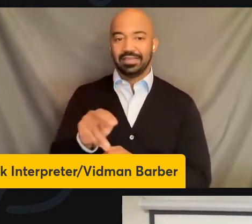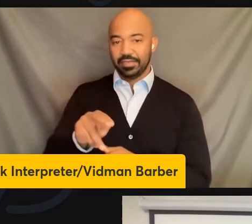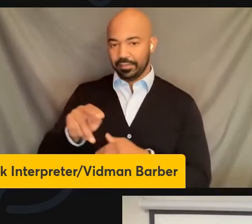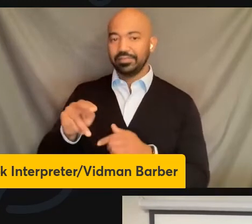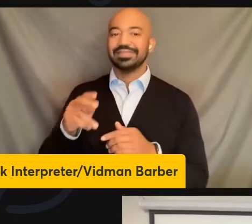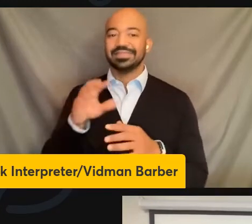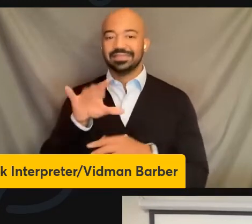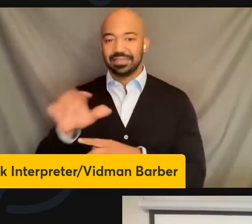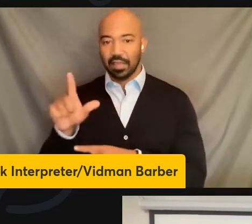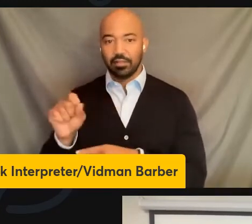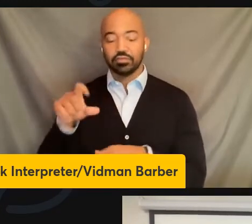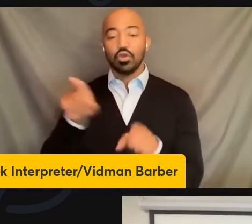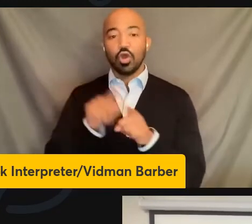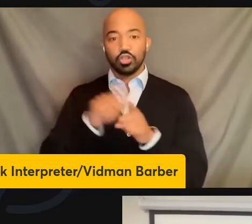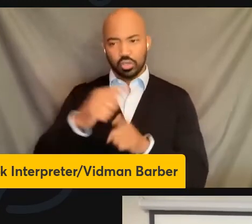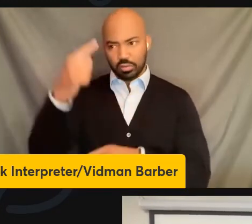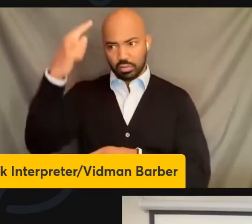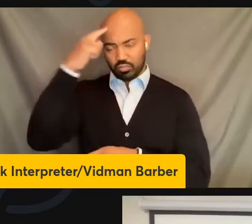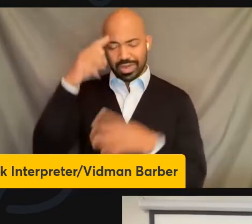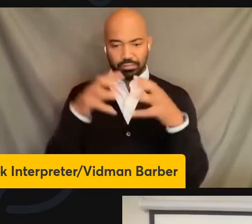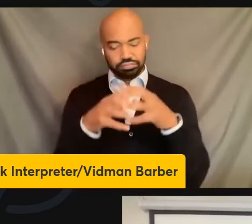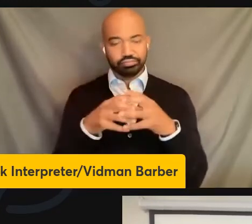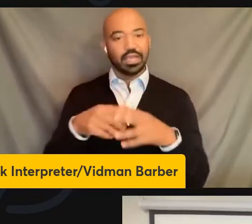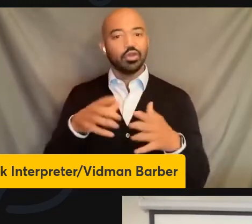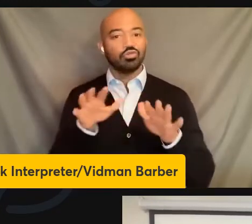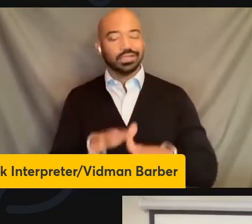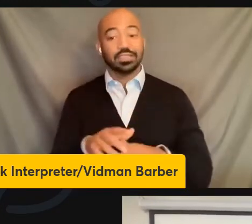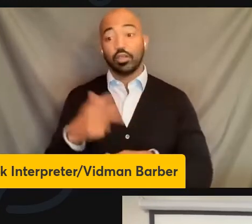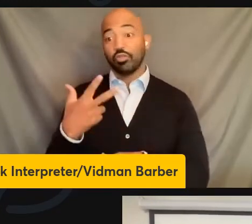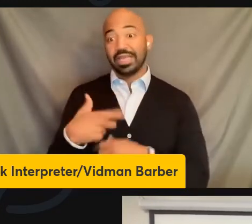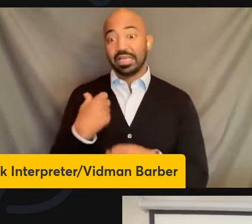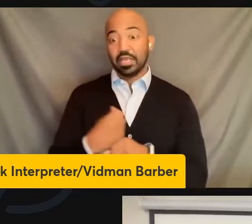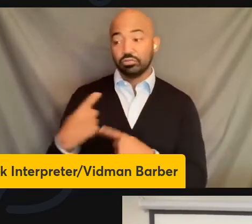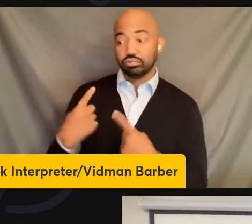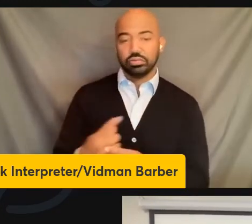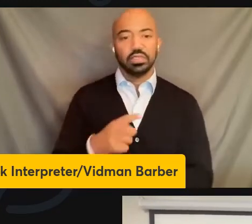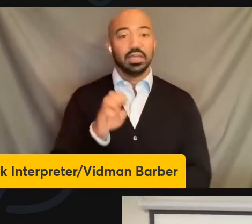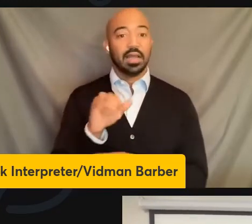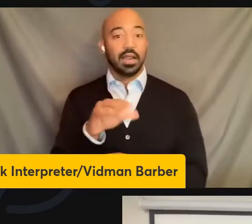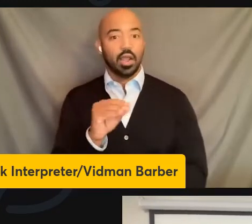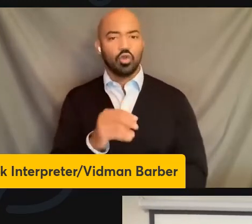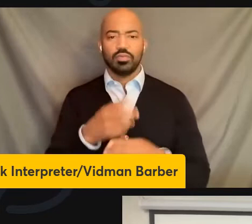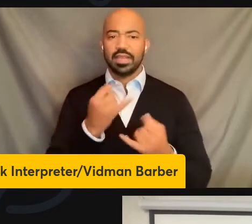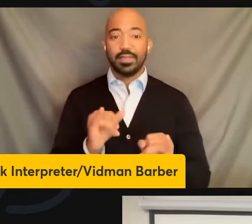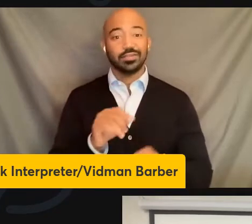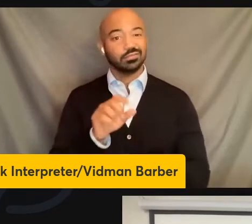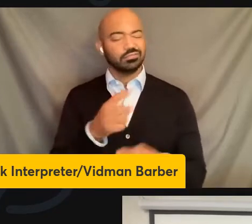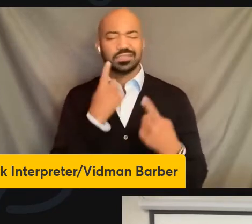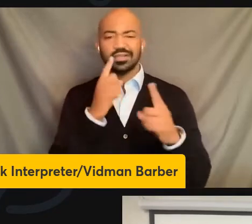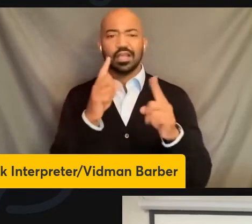the resting brain parenchyma. In the three years I O has been independent, he has been immensely successful with several short